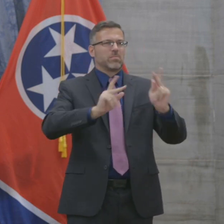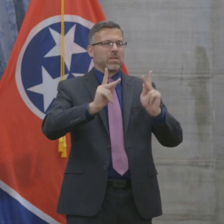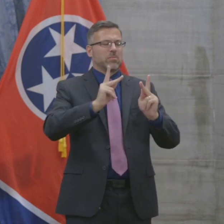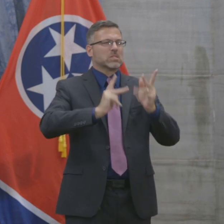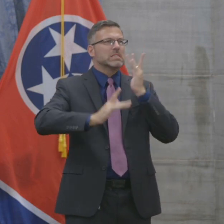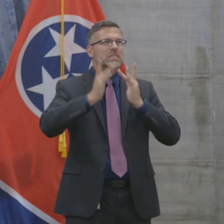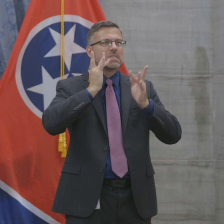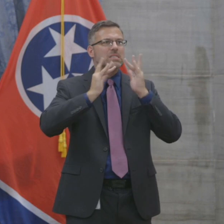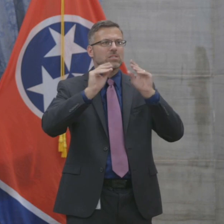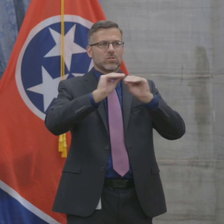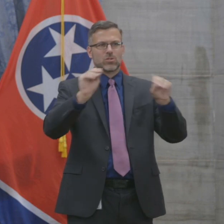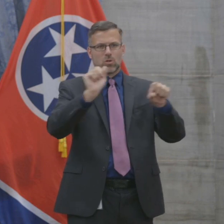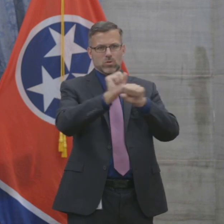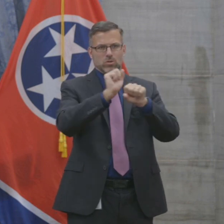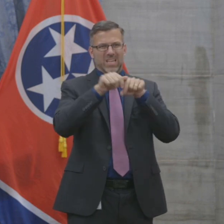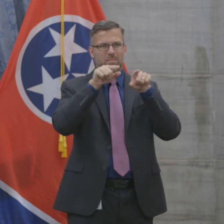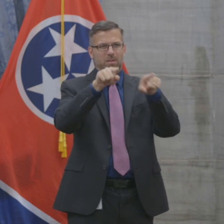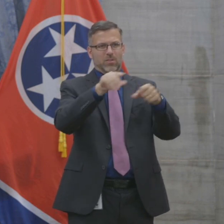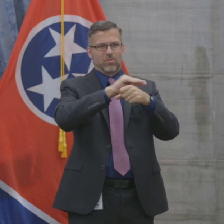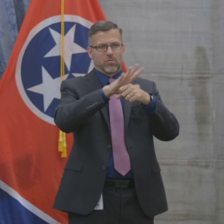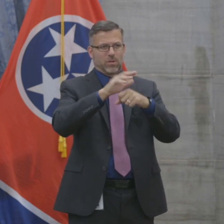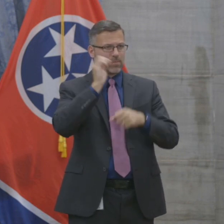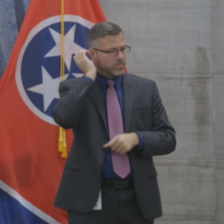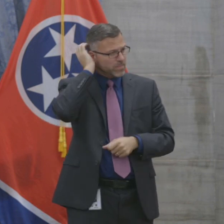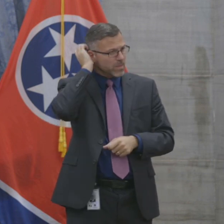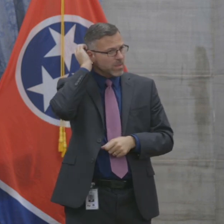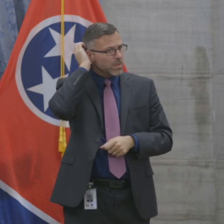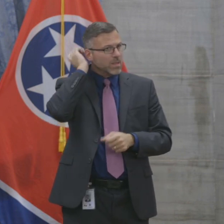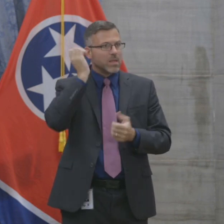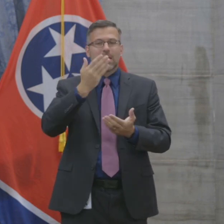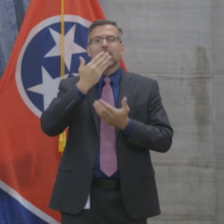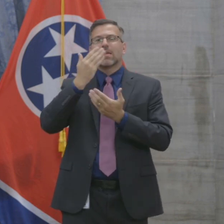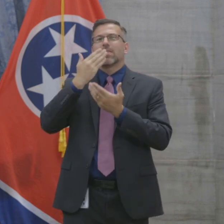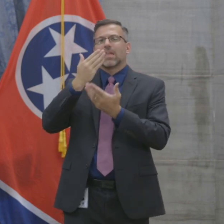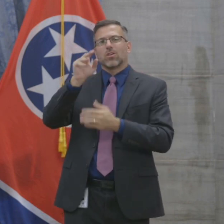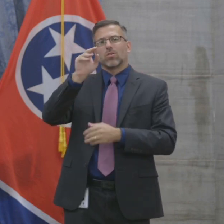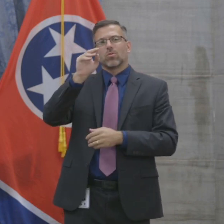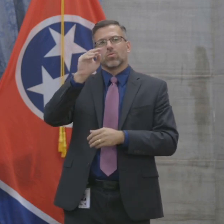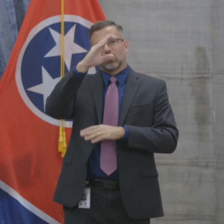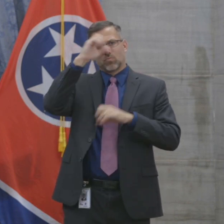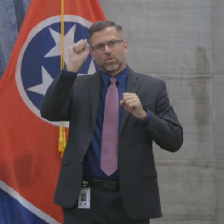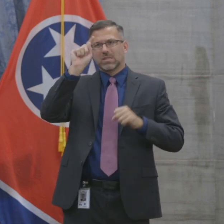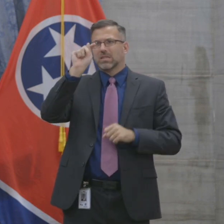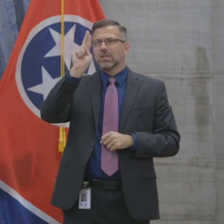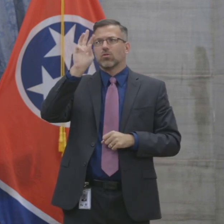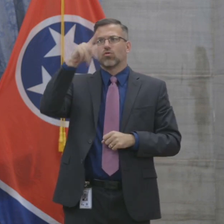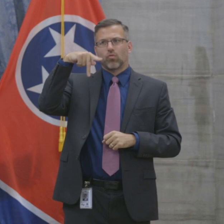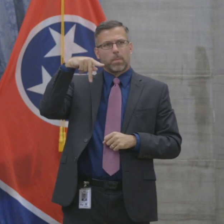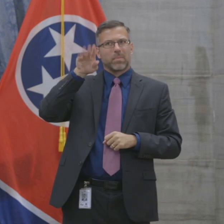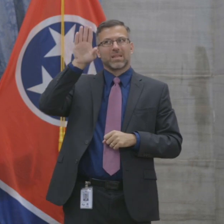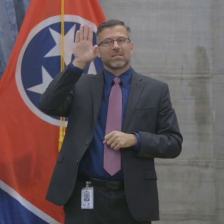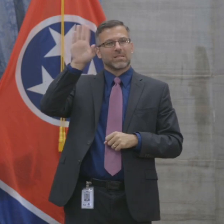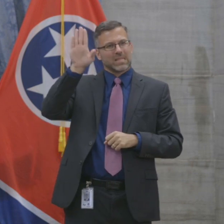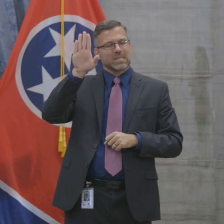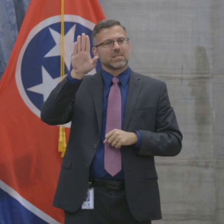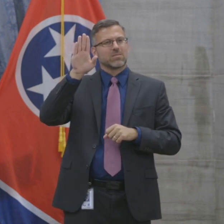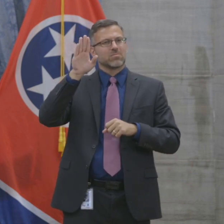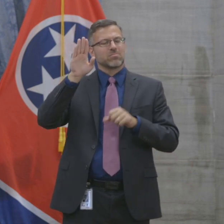you, commissioner. We'll also hear from, at the end of my comments we'll hear from Department of Labor, education